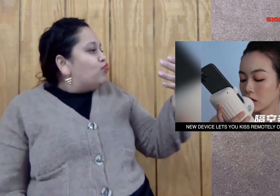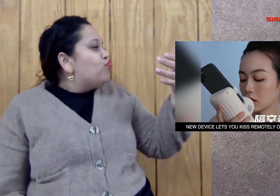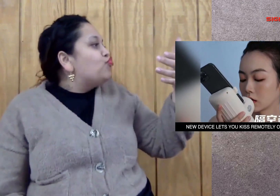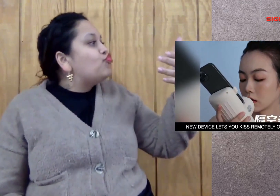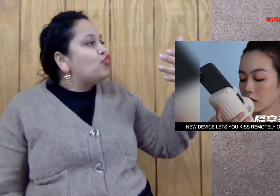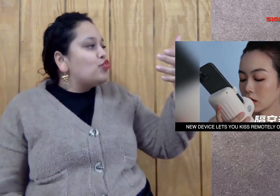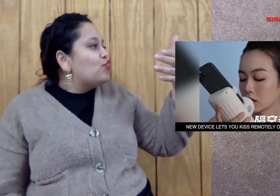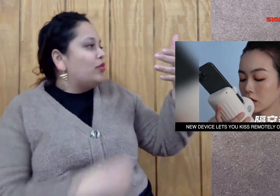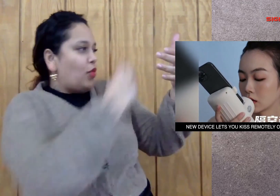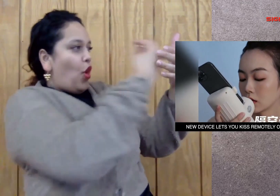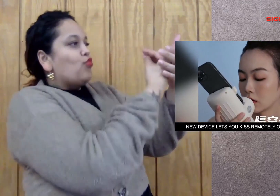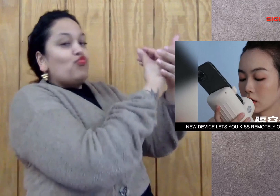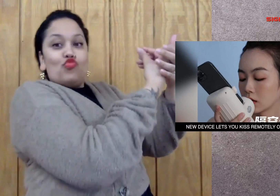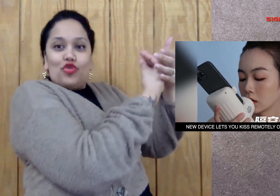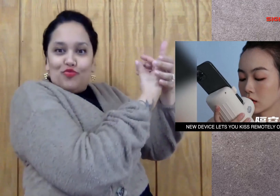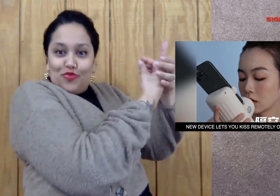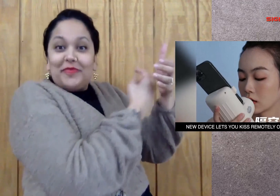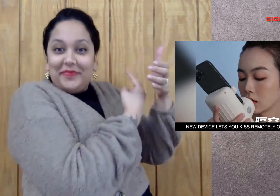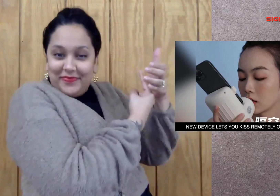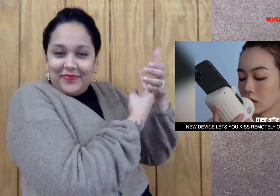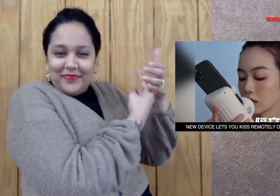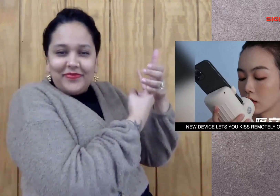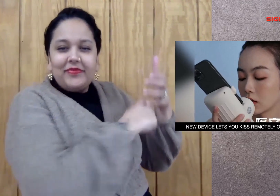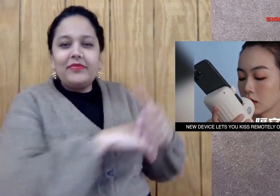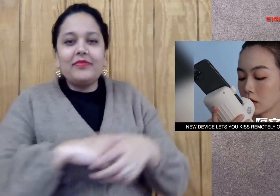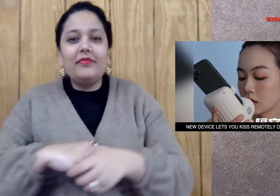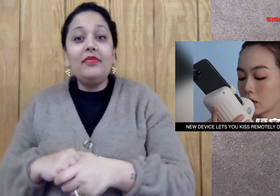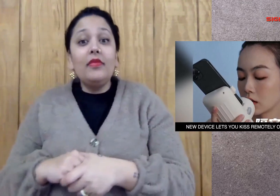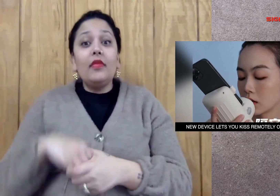Once on a phone call the virtual kisses can be exchanged.